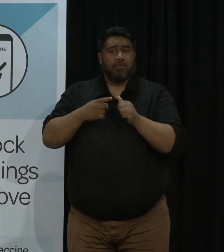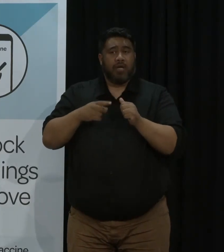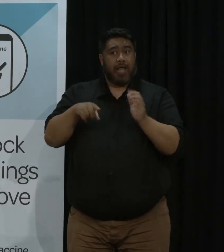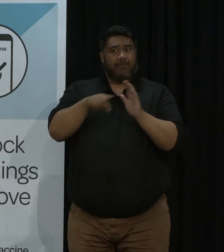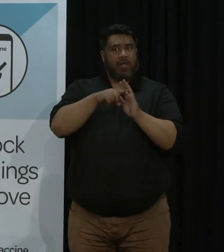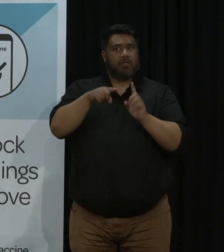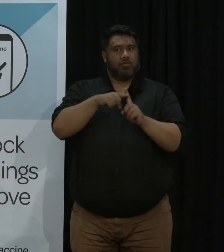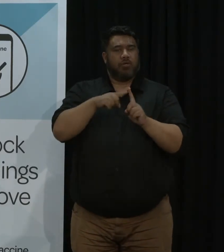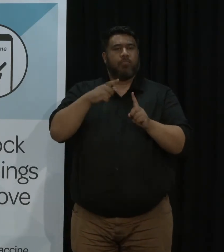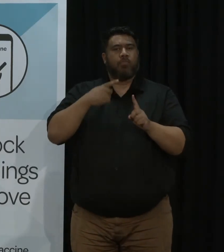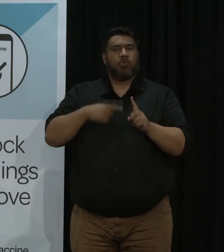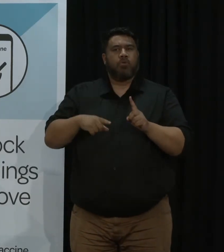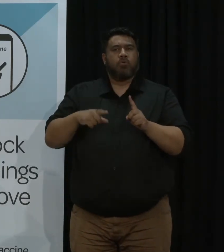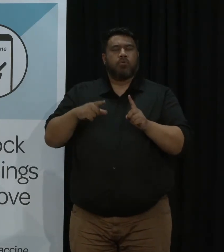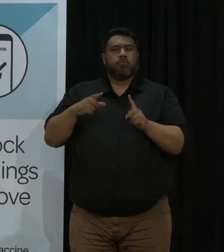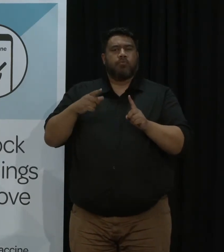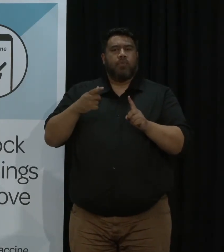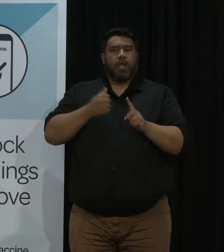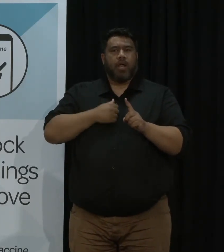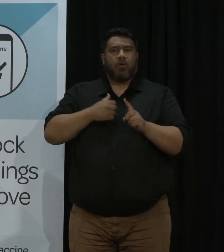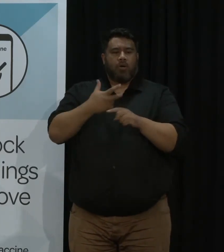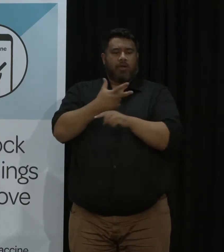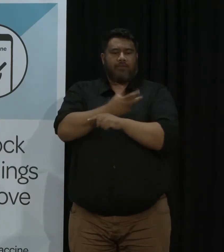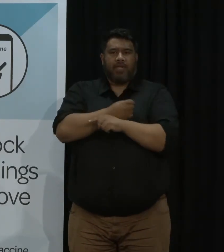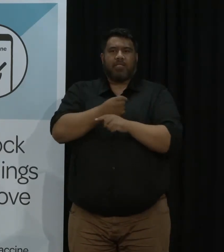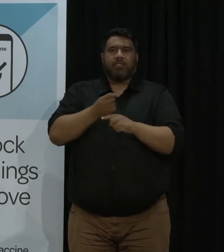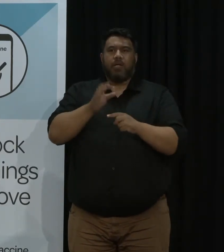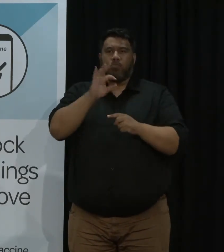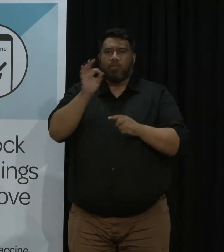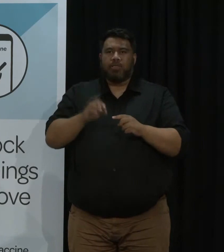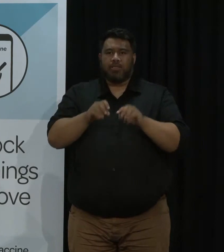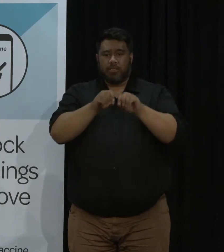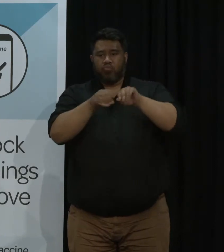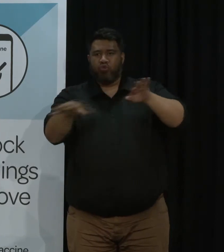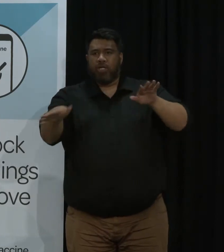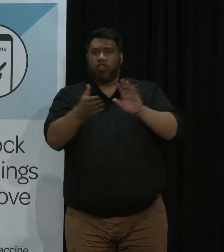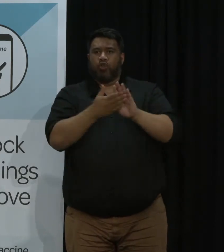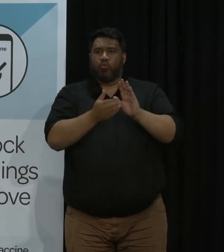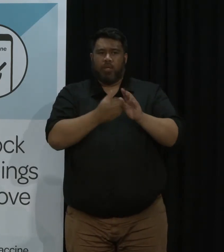I think one of the advantages we have as a country